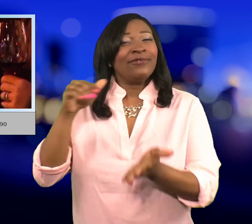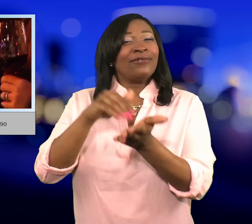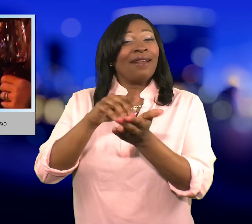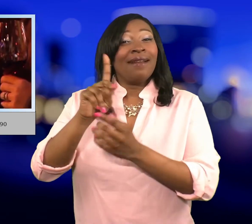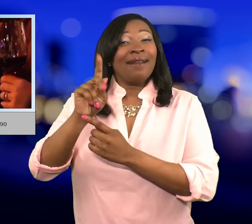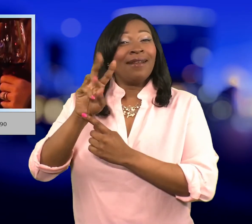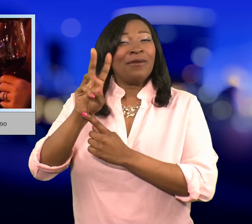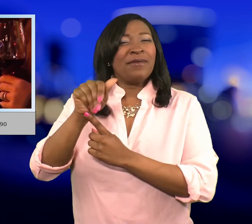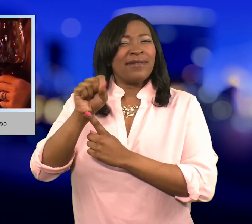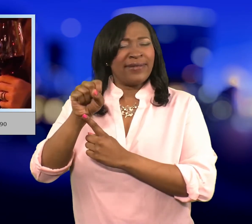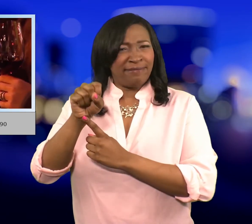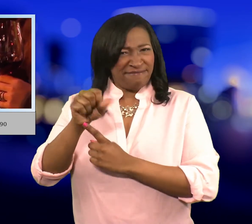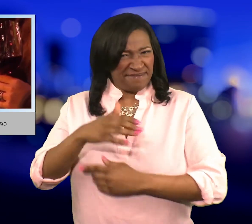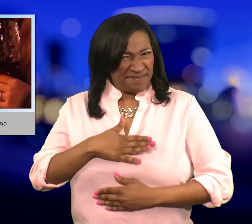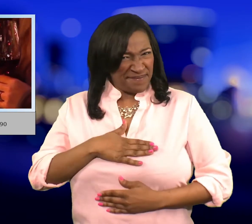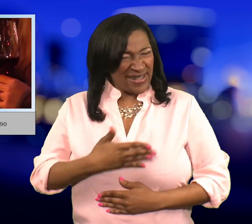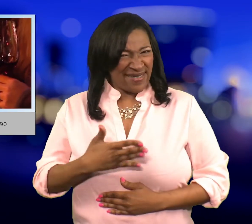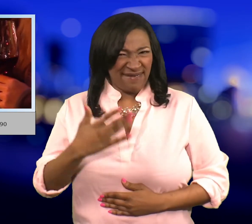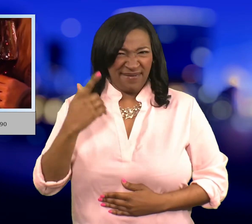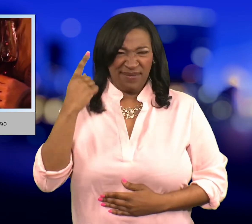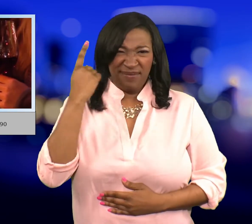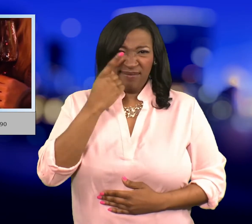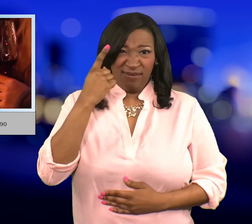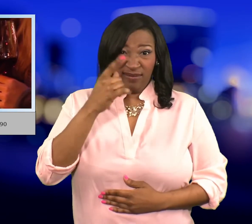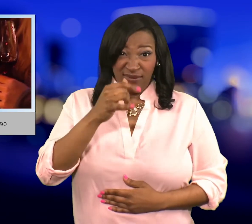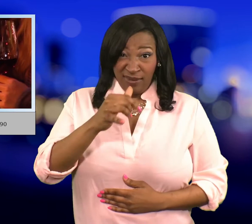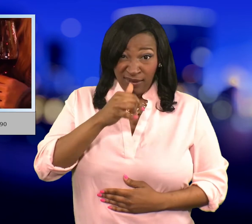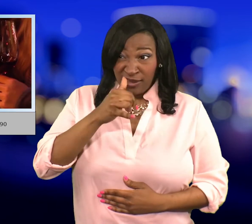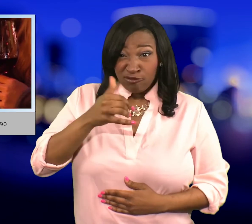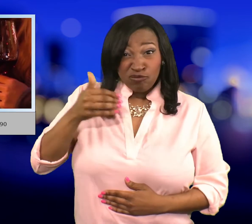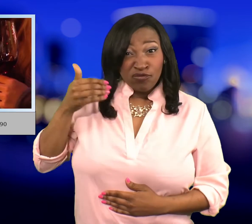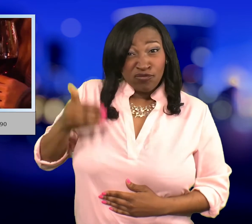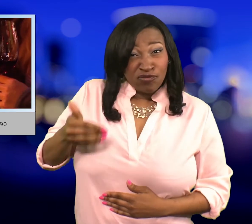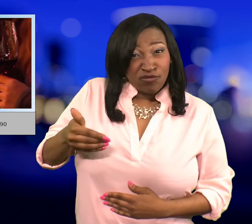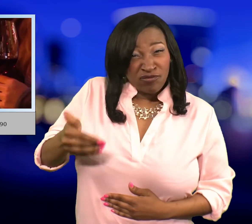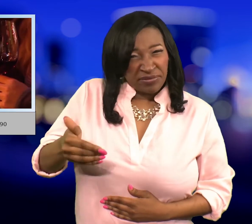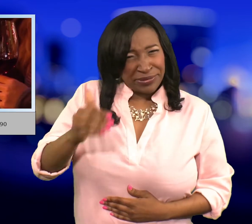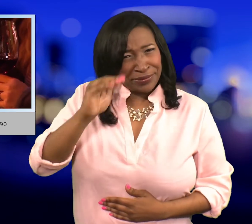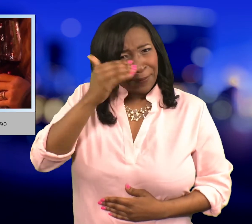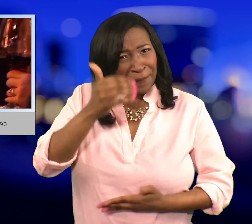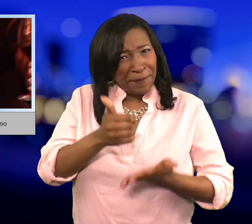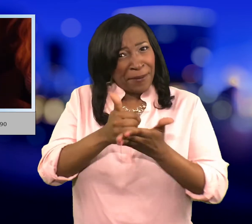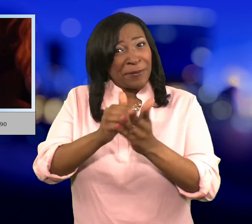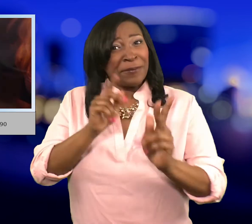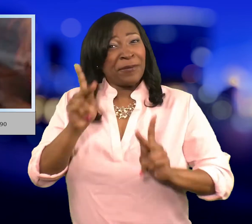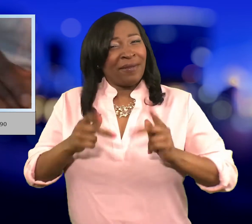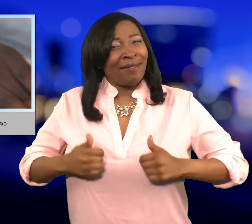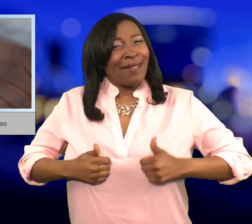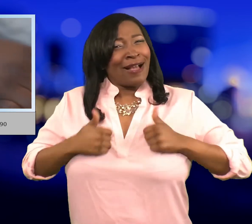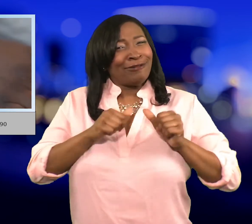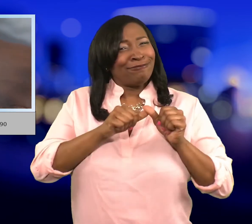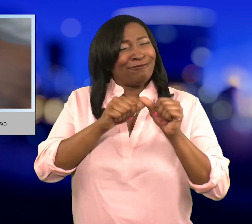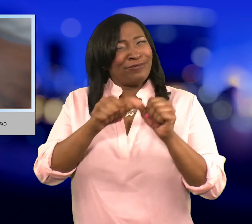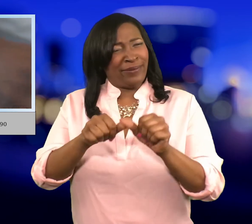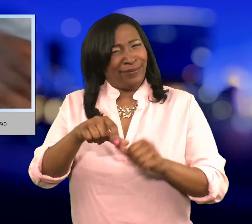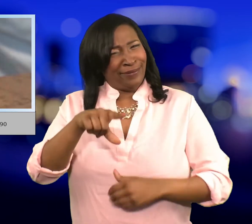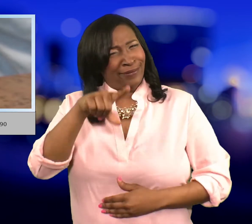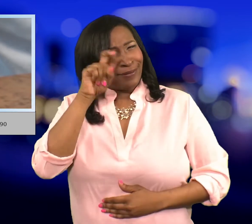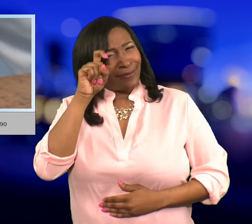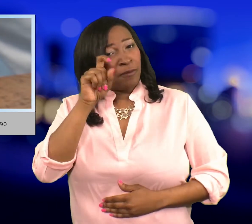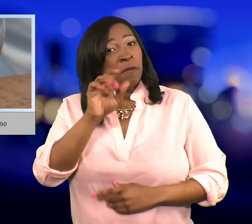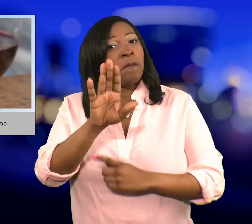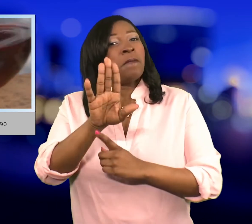Dr. Kawas admits she does not know why modest drinking seems to help people live longer